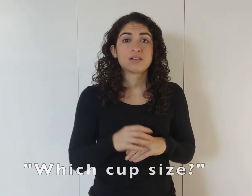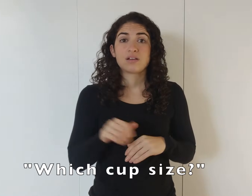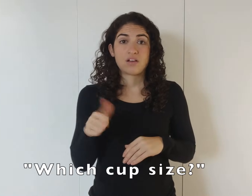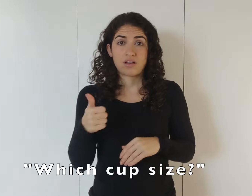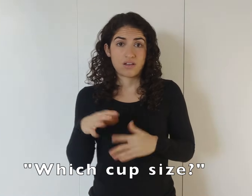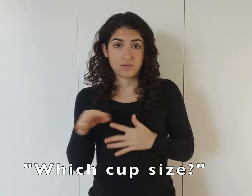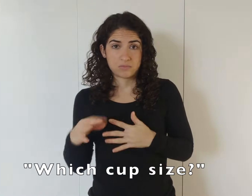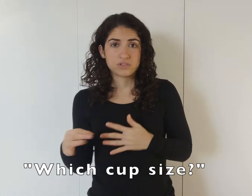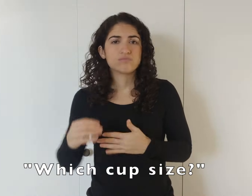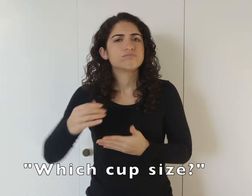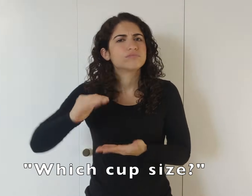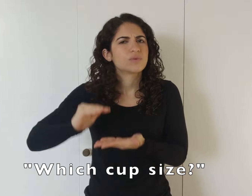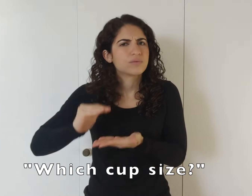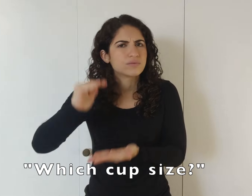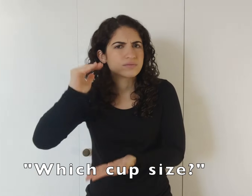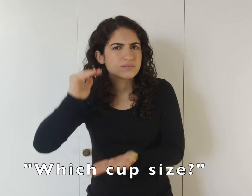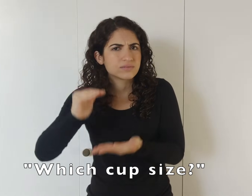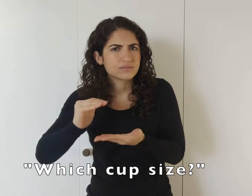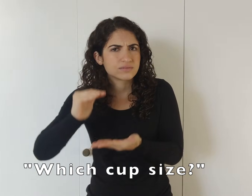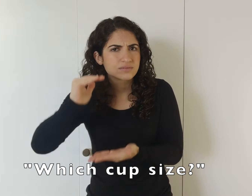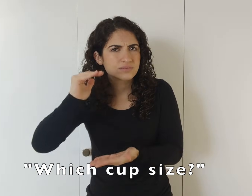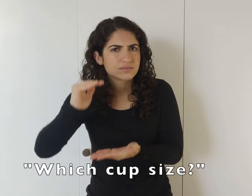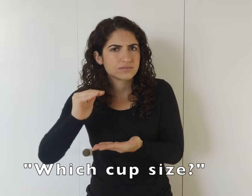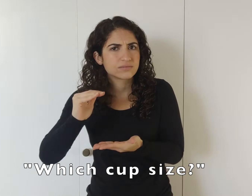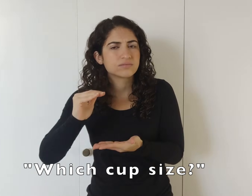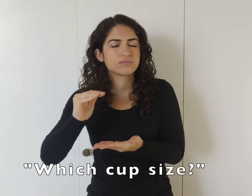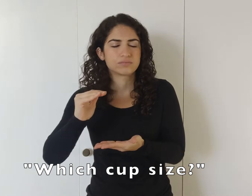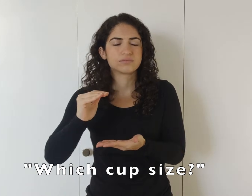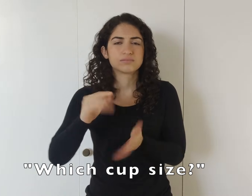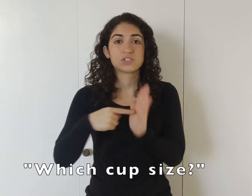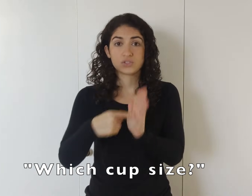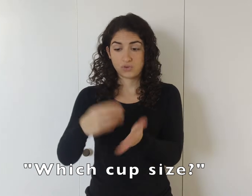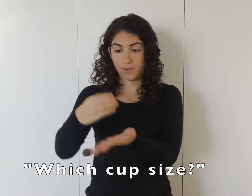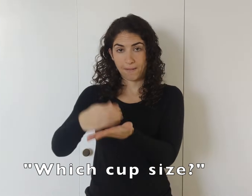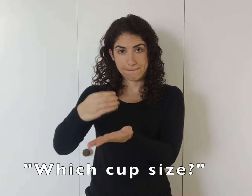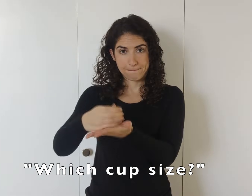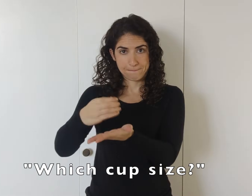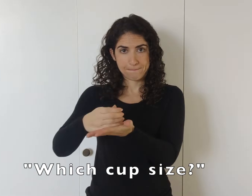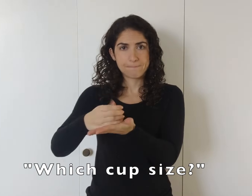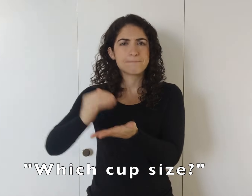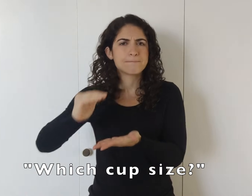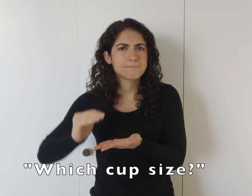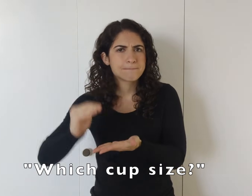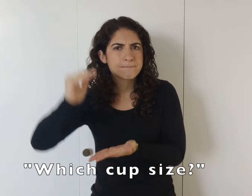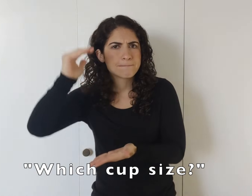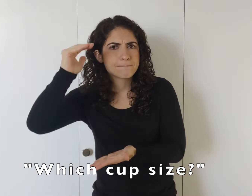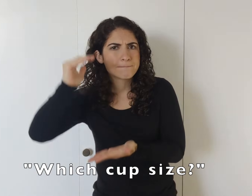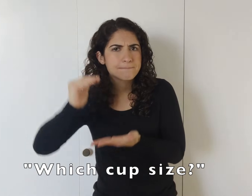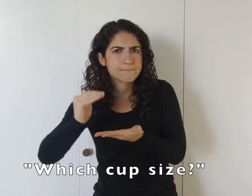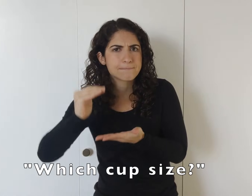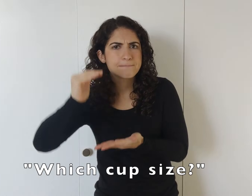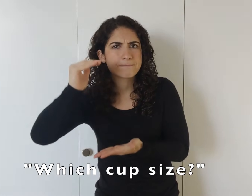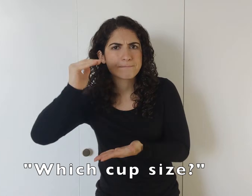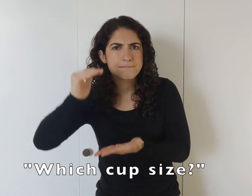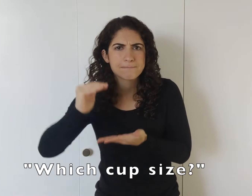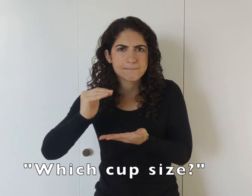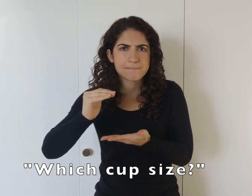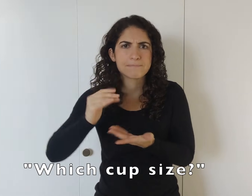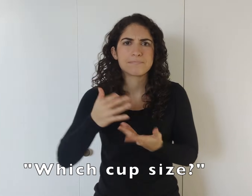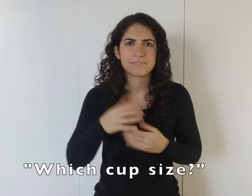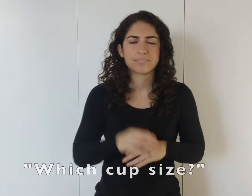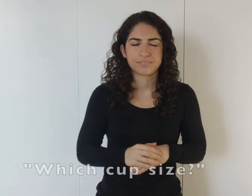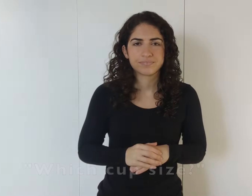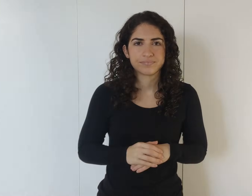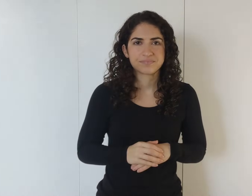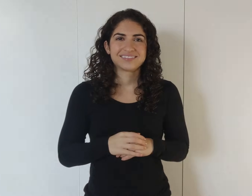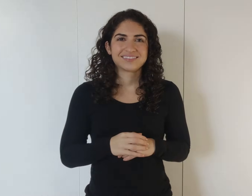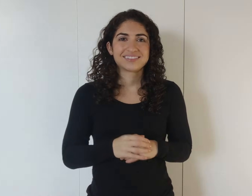Or the other option is just to show it like this. It shows the cup is "how big?" and